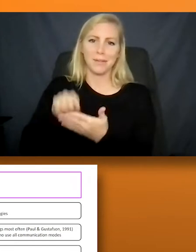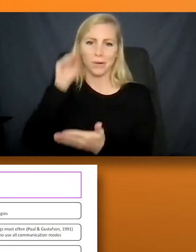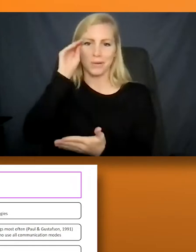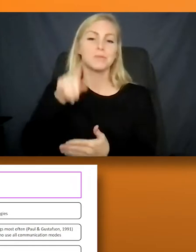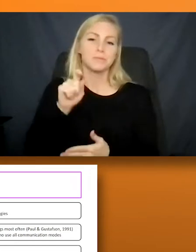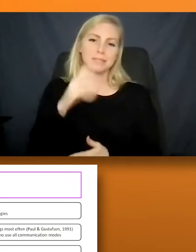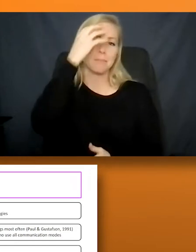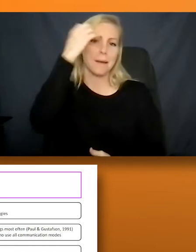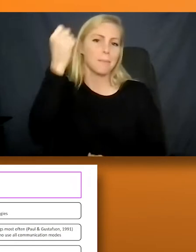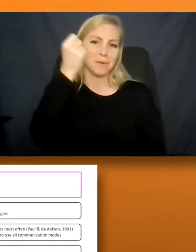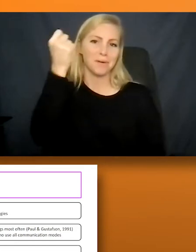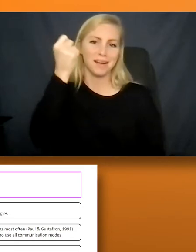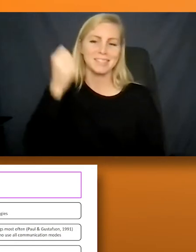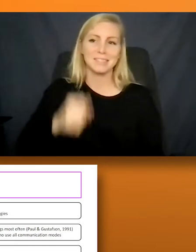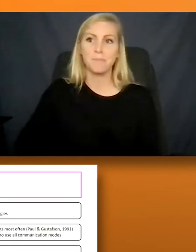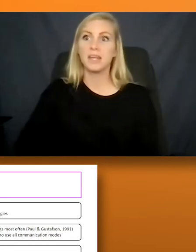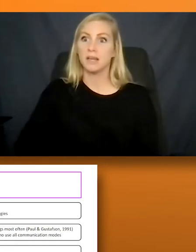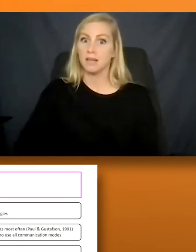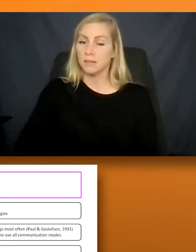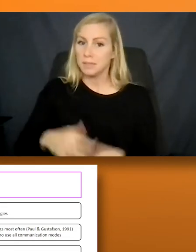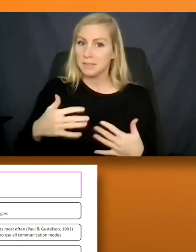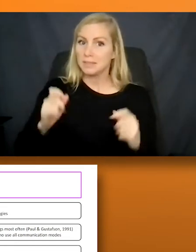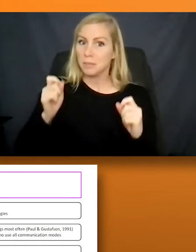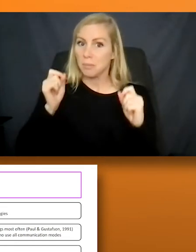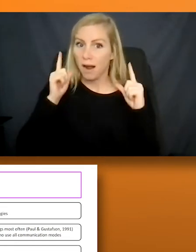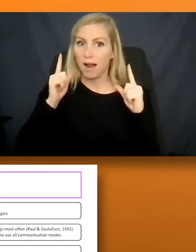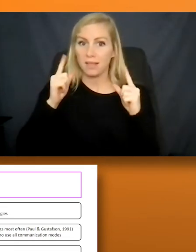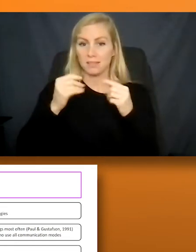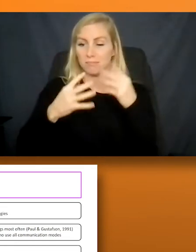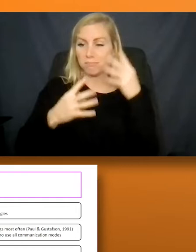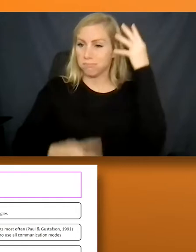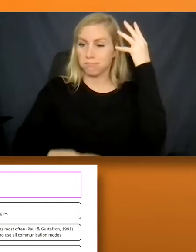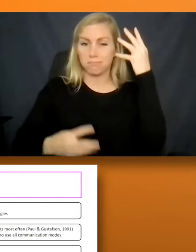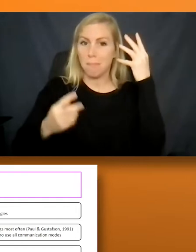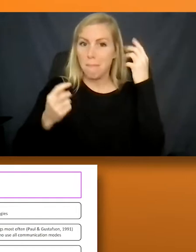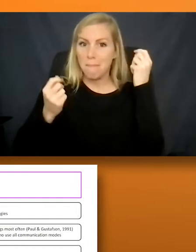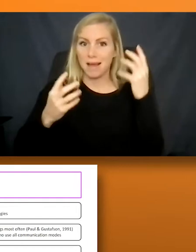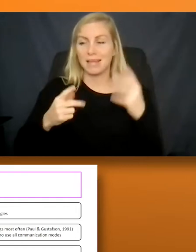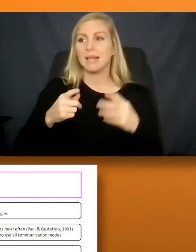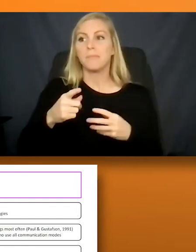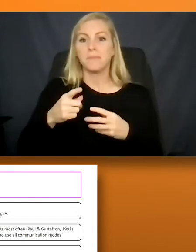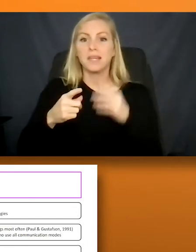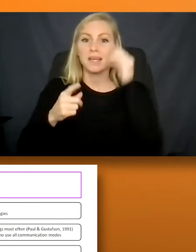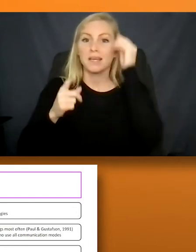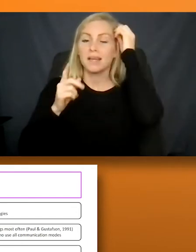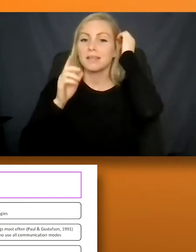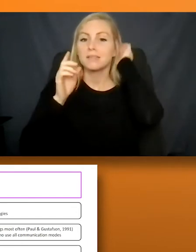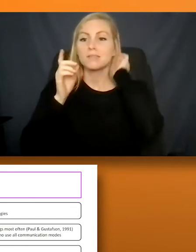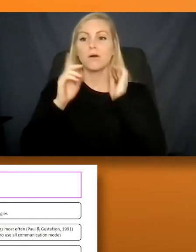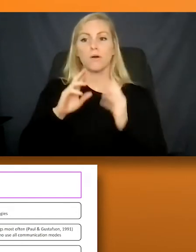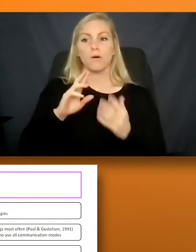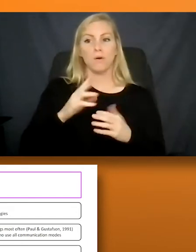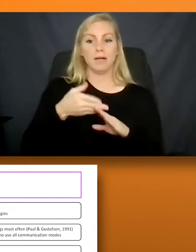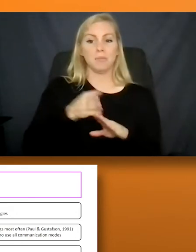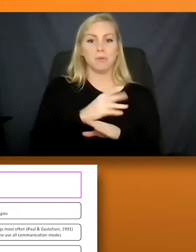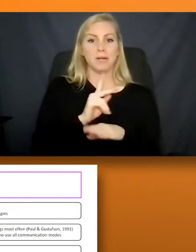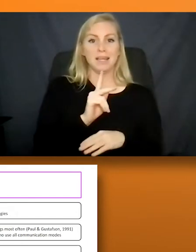You have to learn just by memorizing them, and you'd be surprised how many they are. So, just within the pre-k and "k" curriculum,